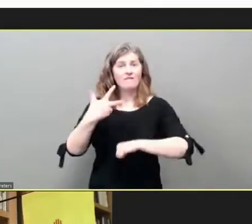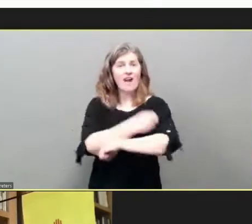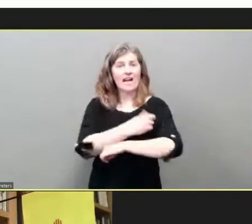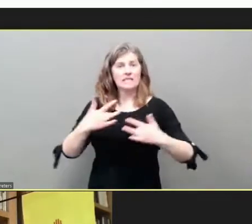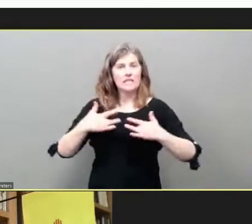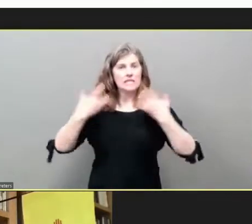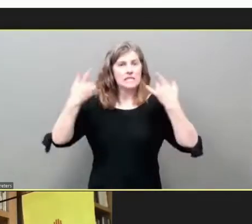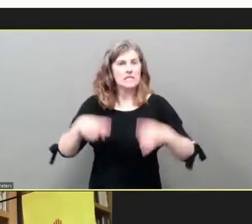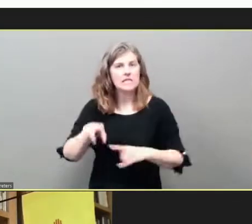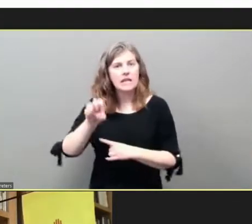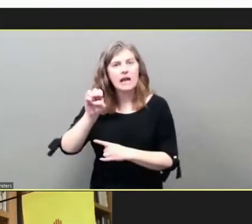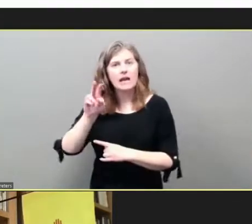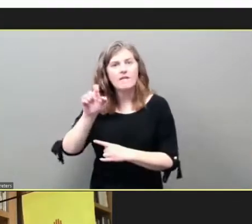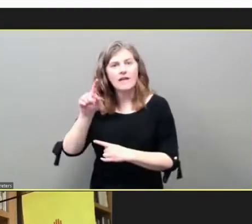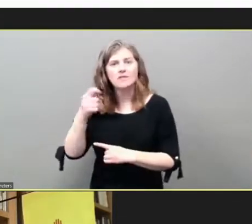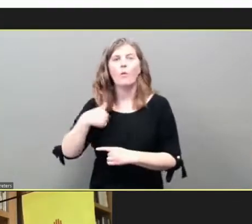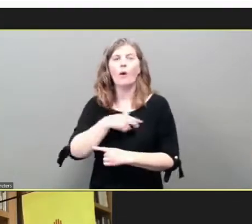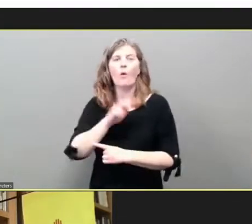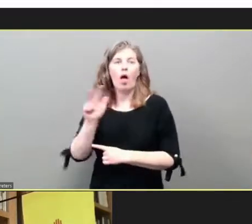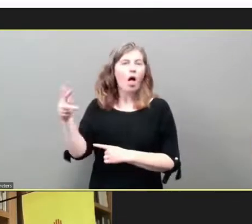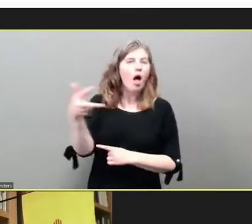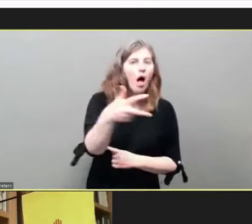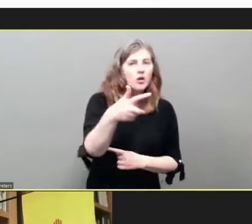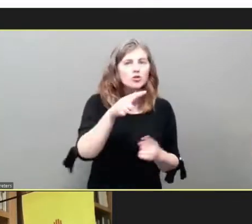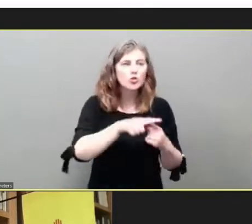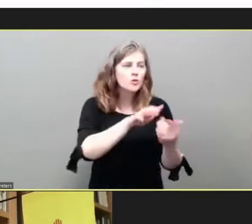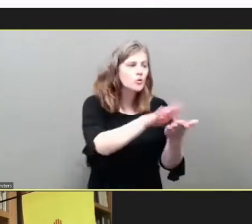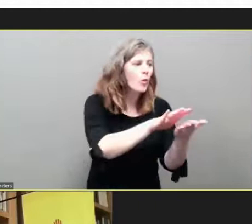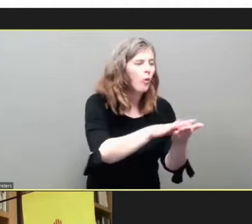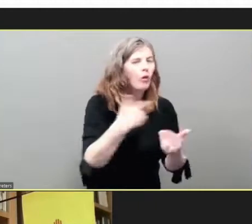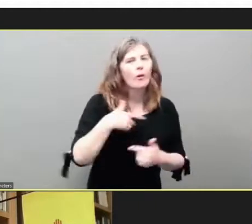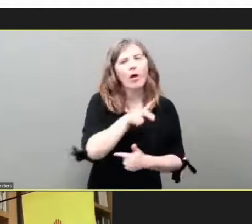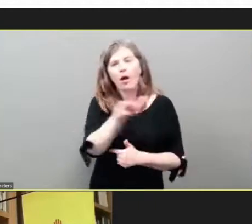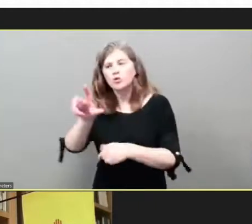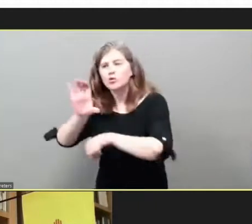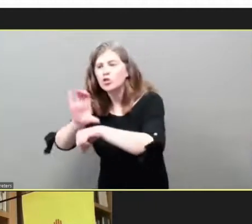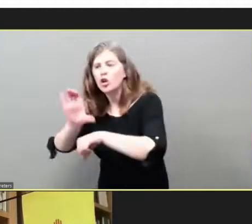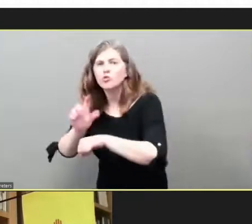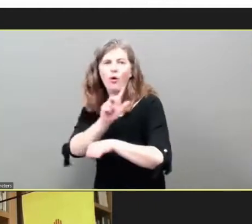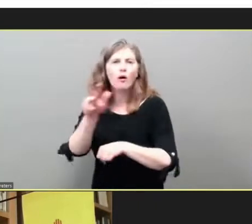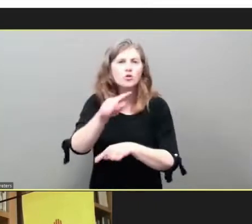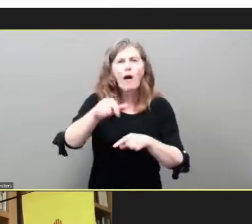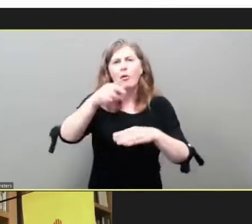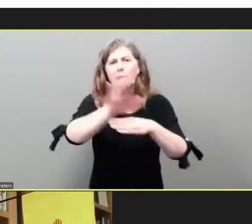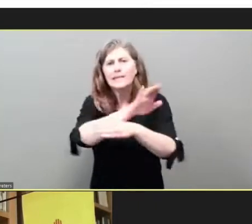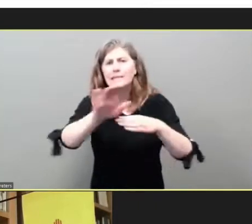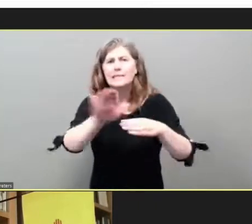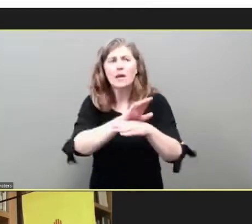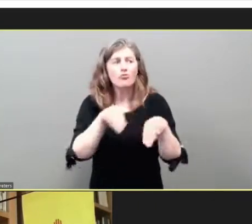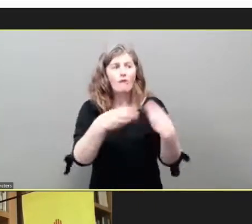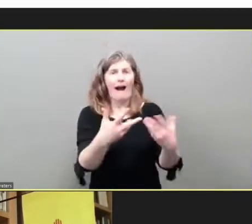we're going to go to a school or church or another entity and vaccinate on site.